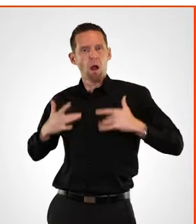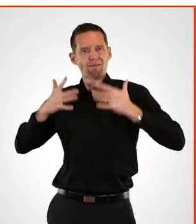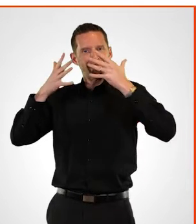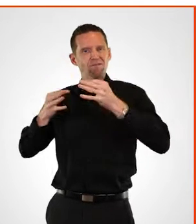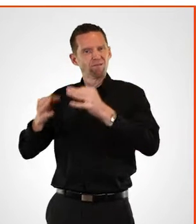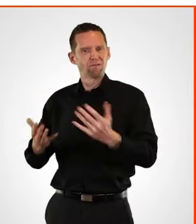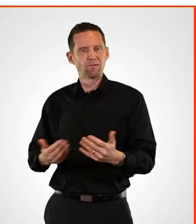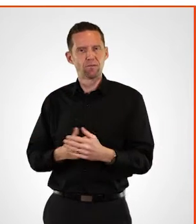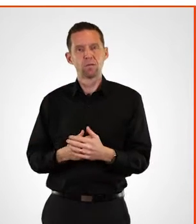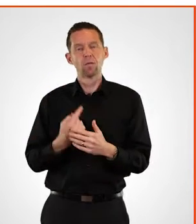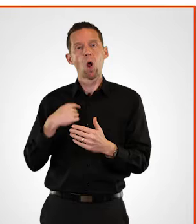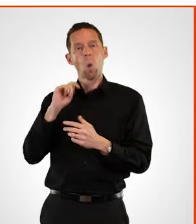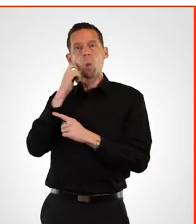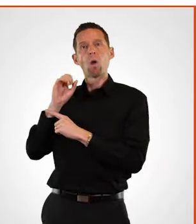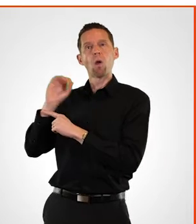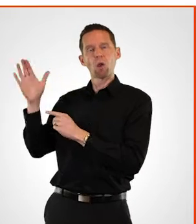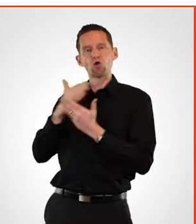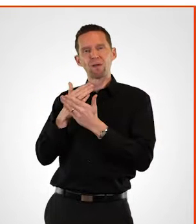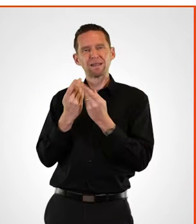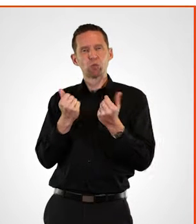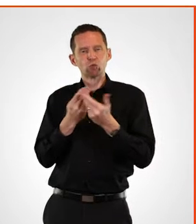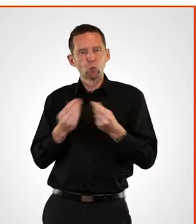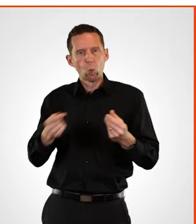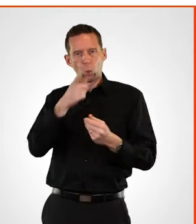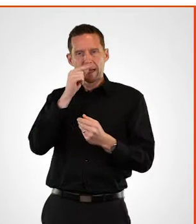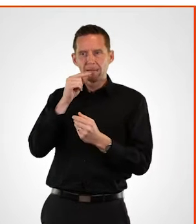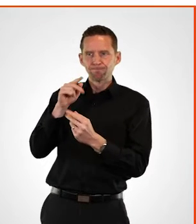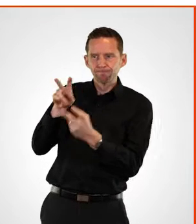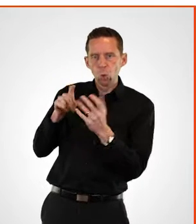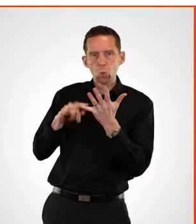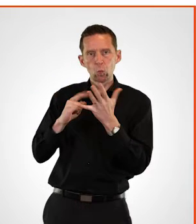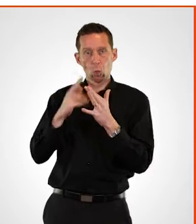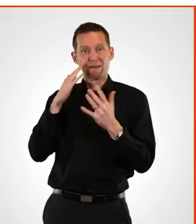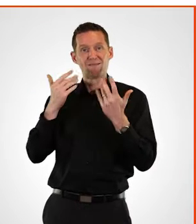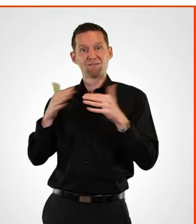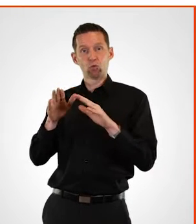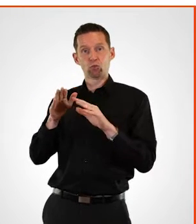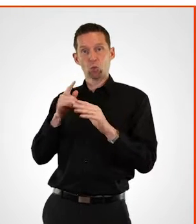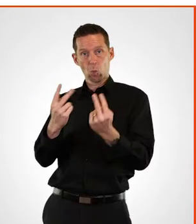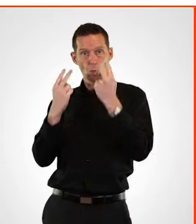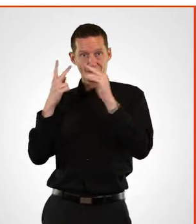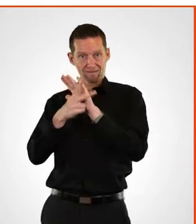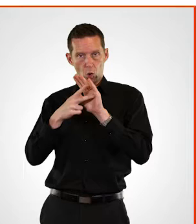I want to share with you some resources that you can use also so when you're finished watching this video,